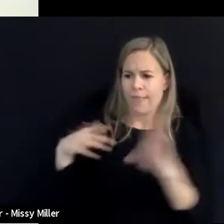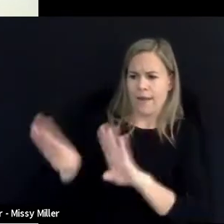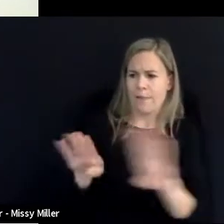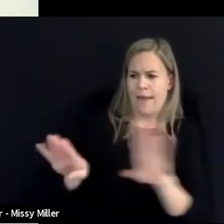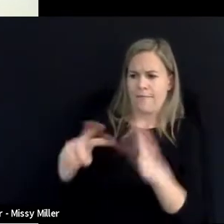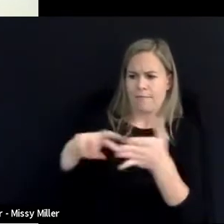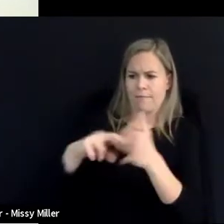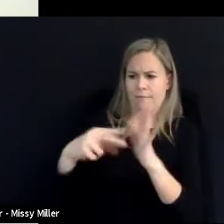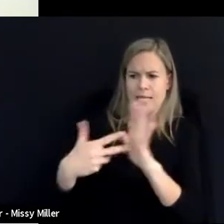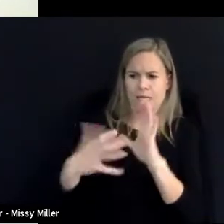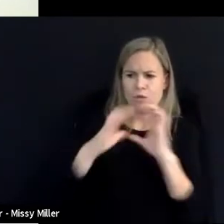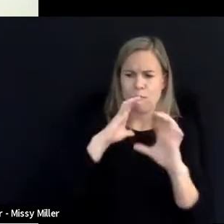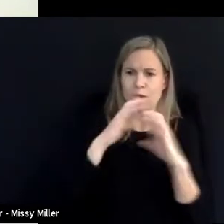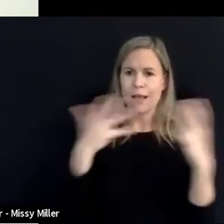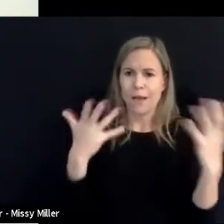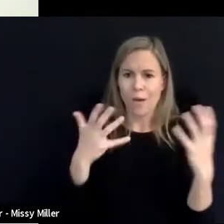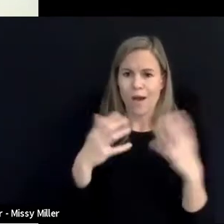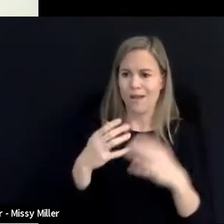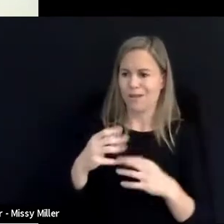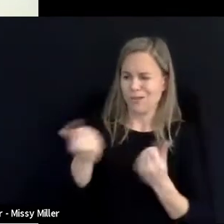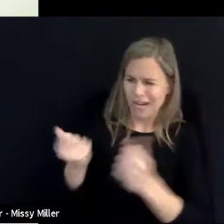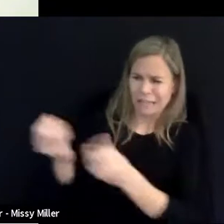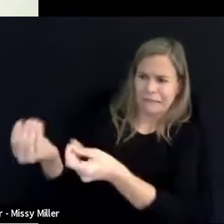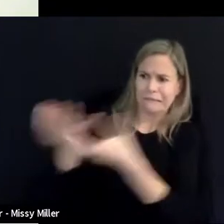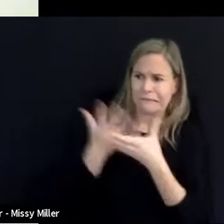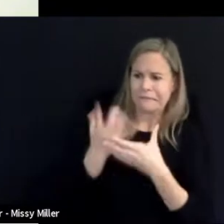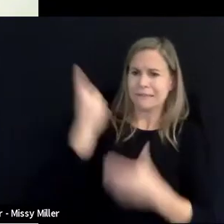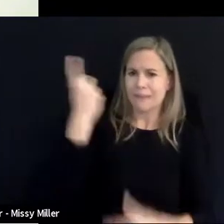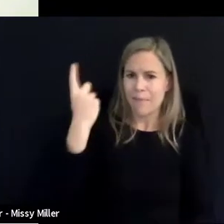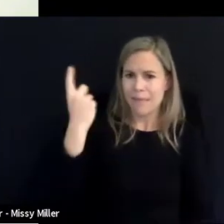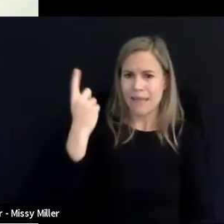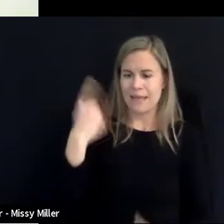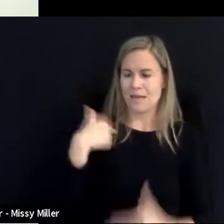or even to you of what's going on inside themselves?